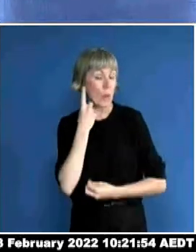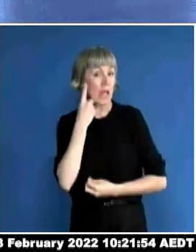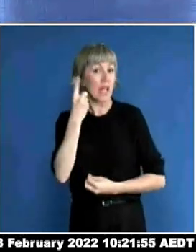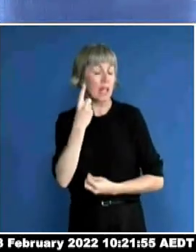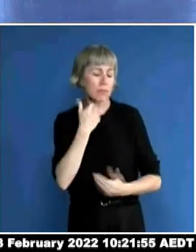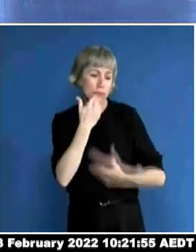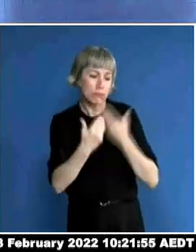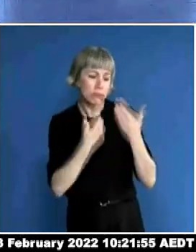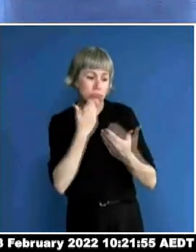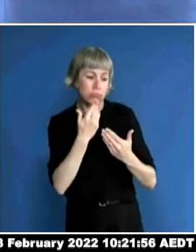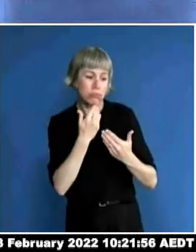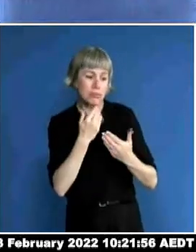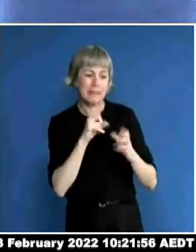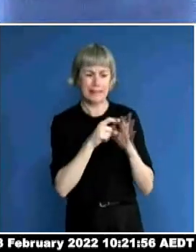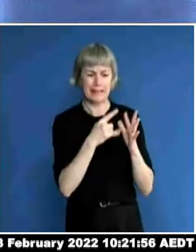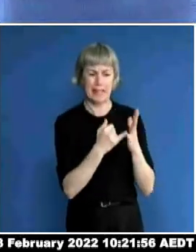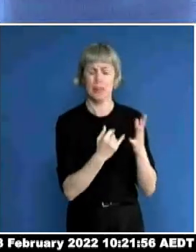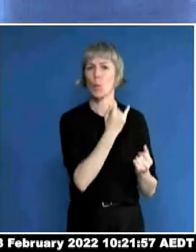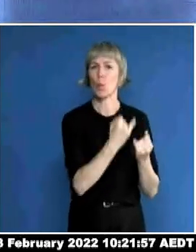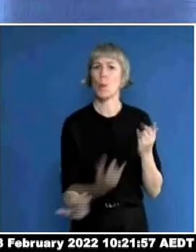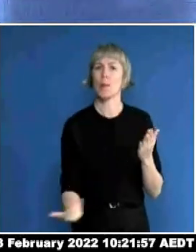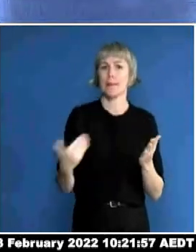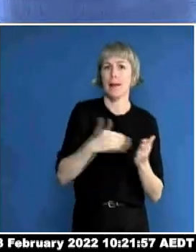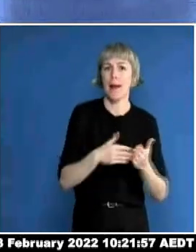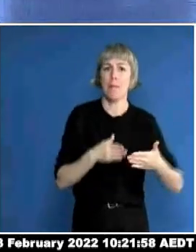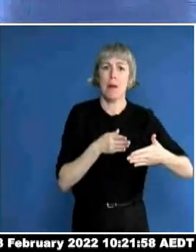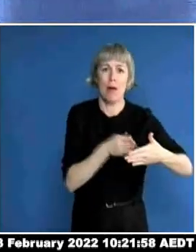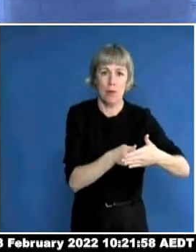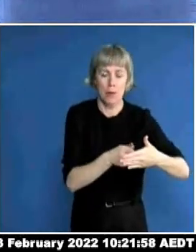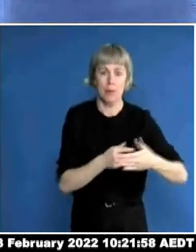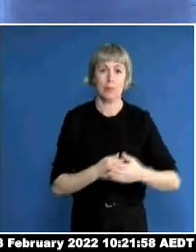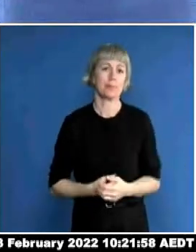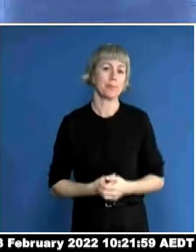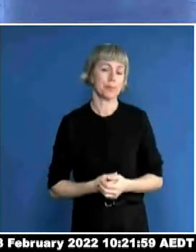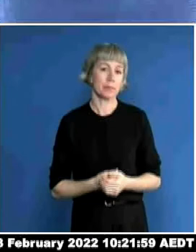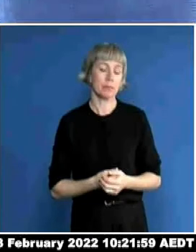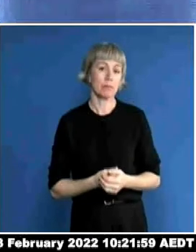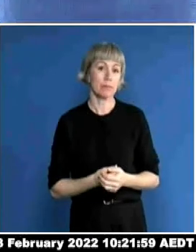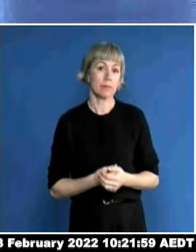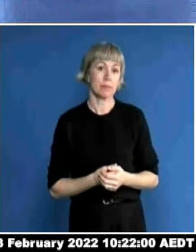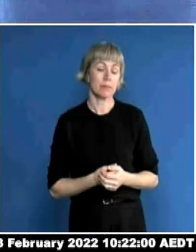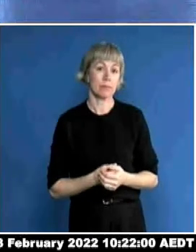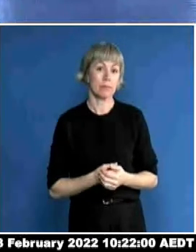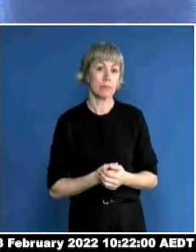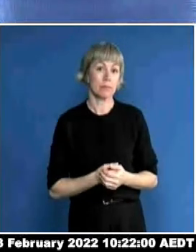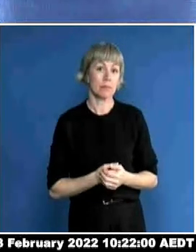These barriers include a lack of coherence and connections between government programs,